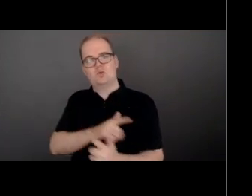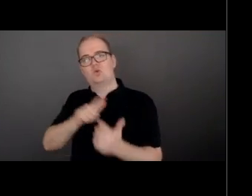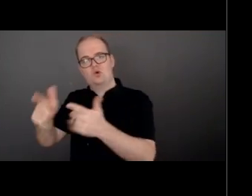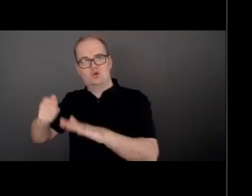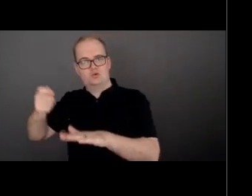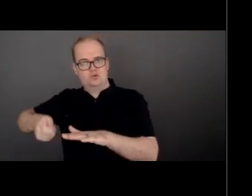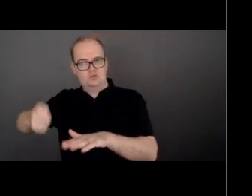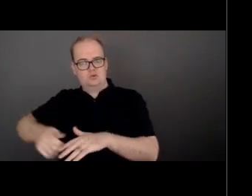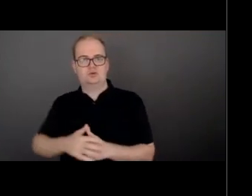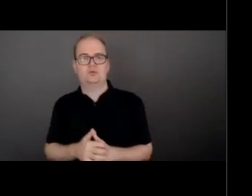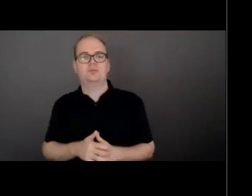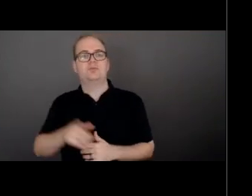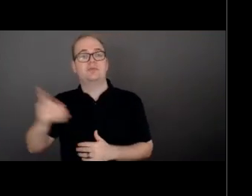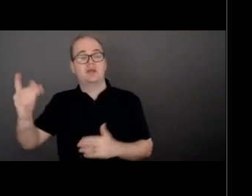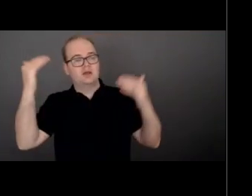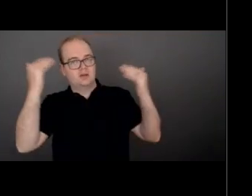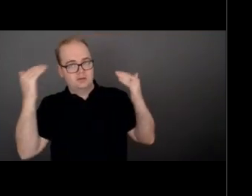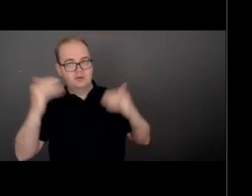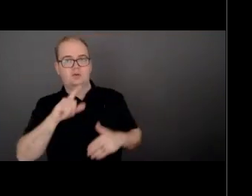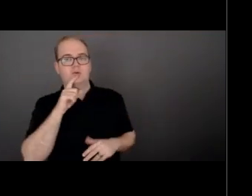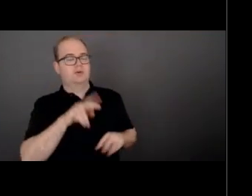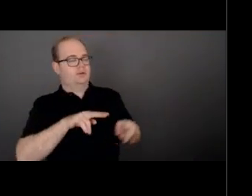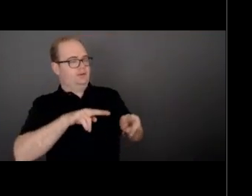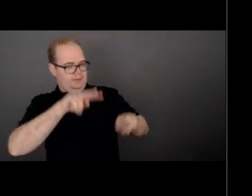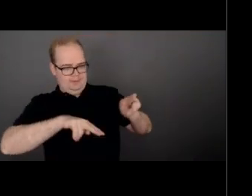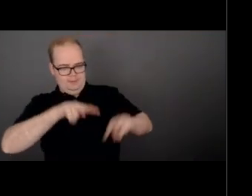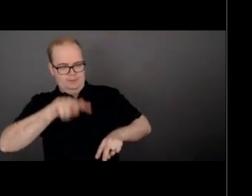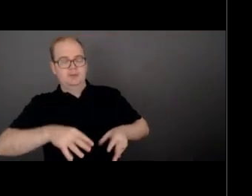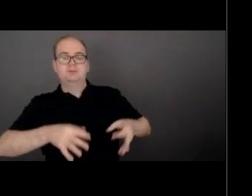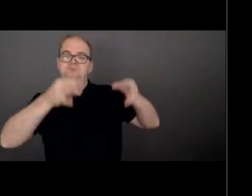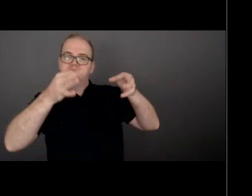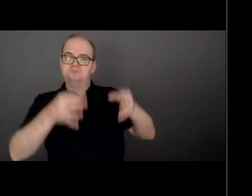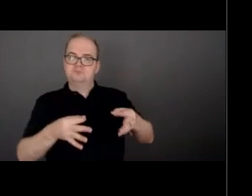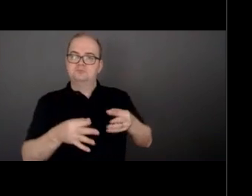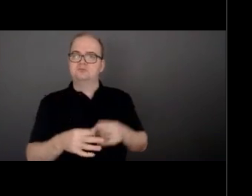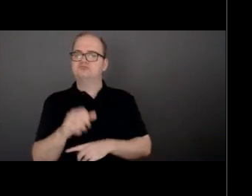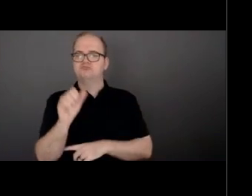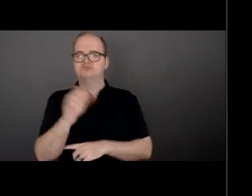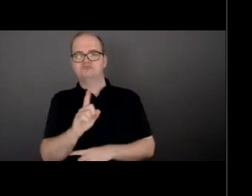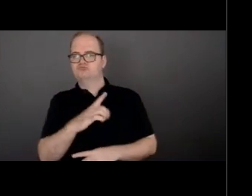hear the application in the mention and determine, okay, what needs to be happening next.